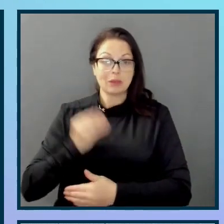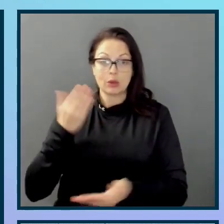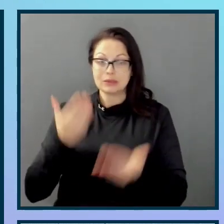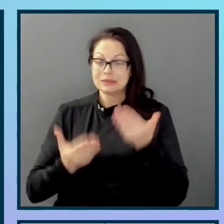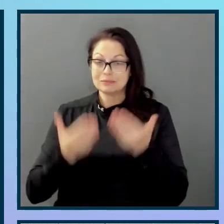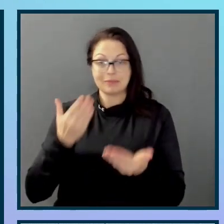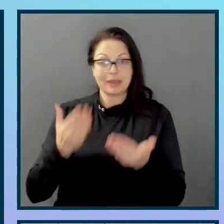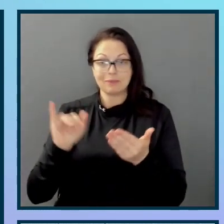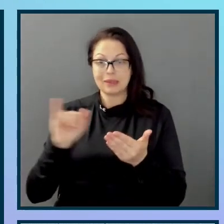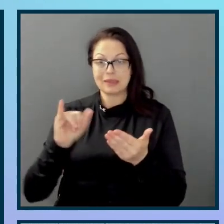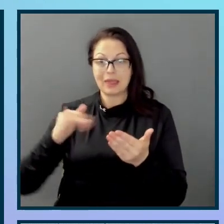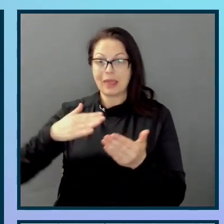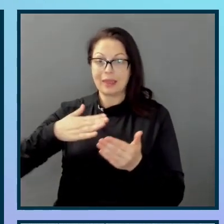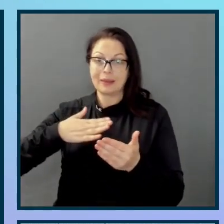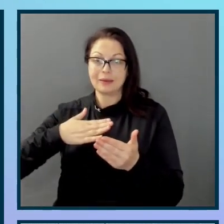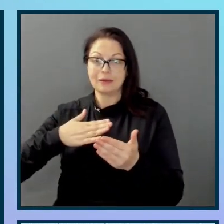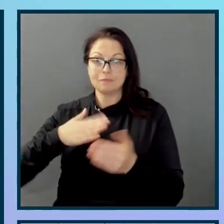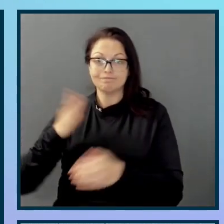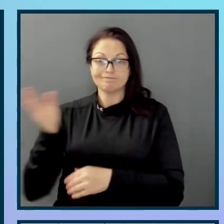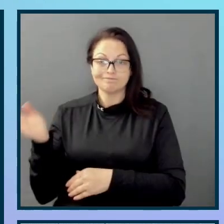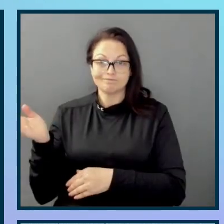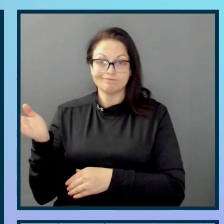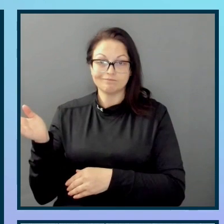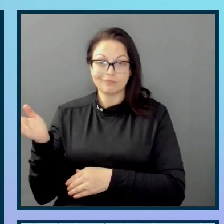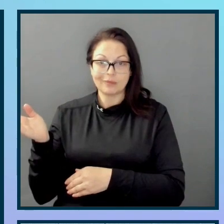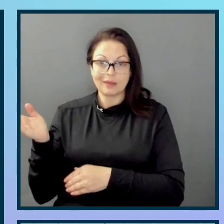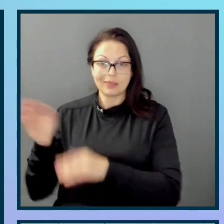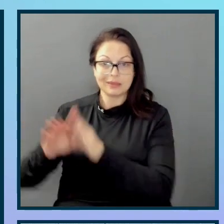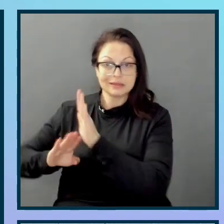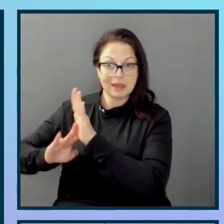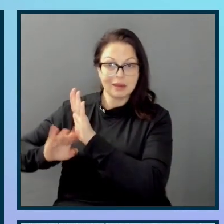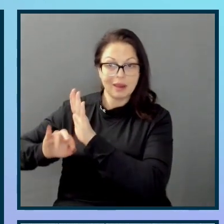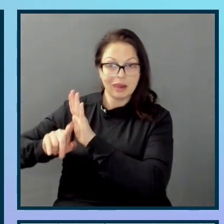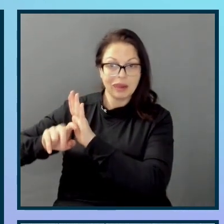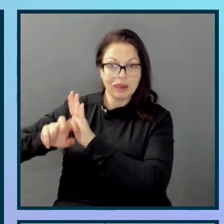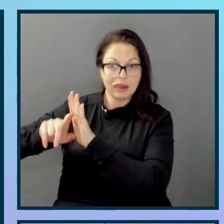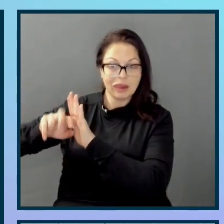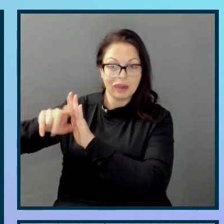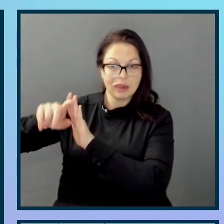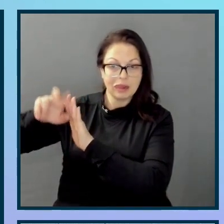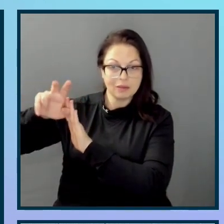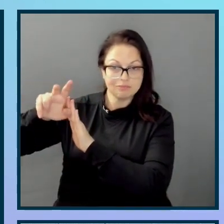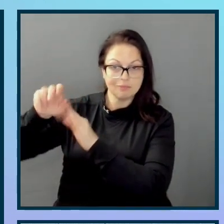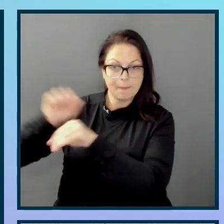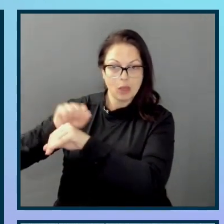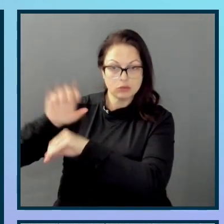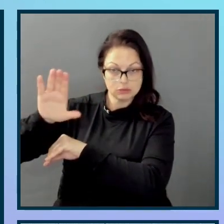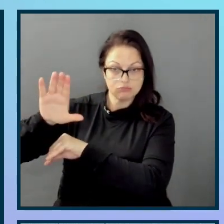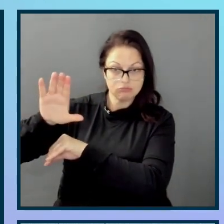with a red accessibility flag at the top. And there are three steps going up the mountain. Step one,